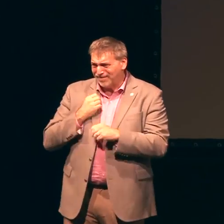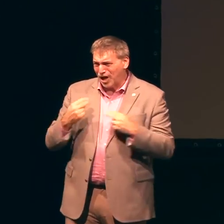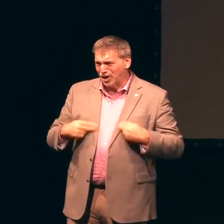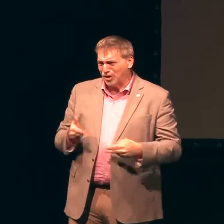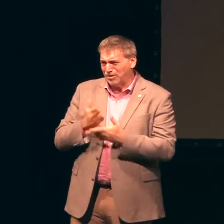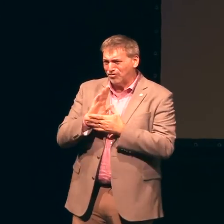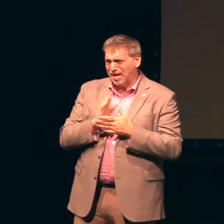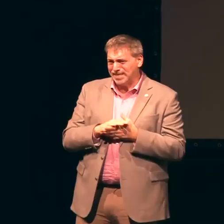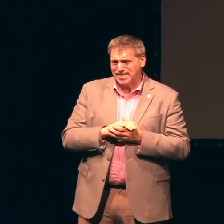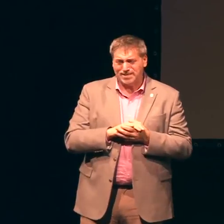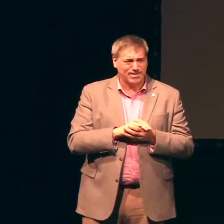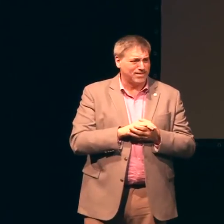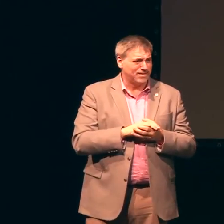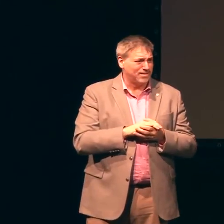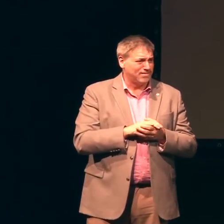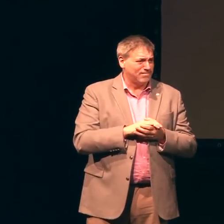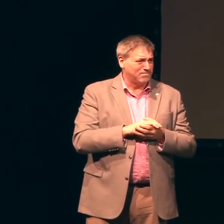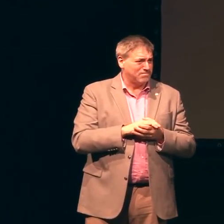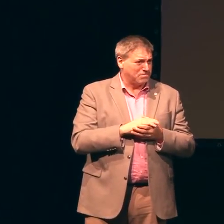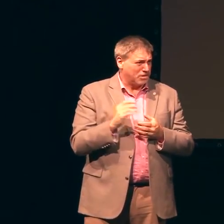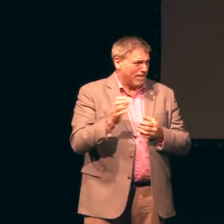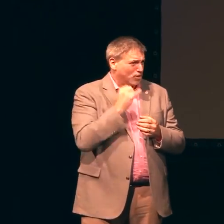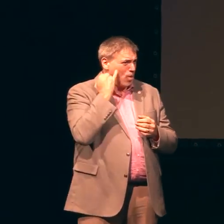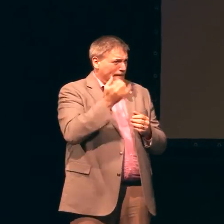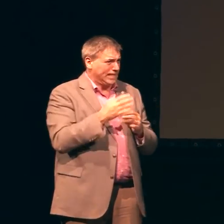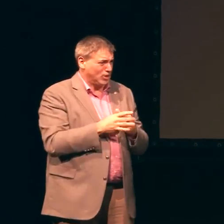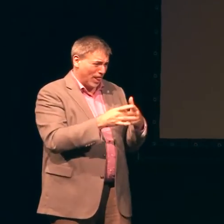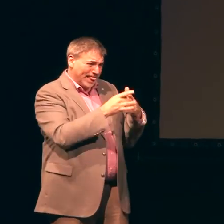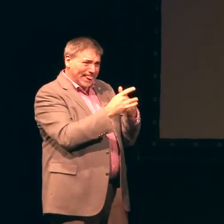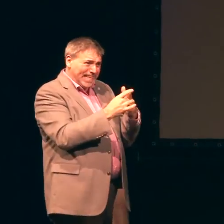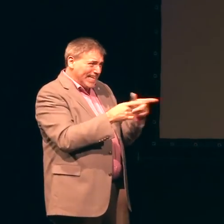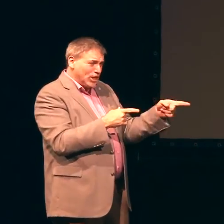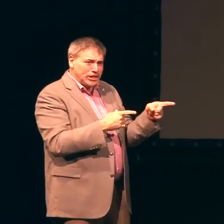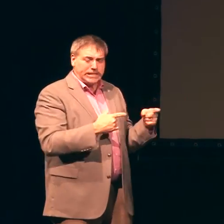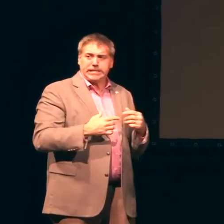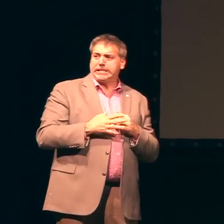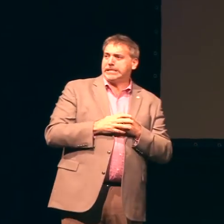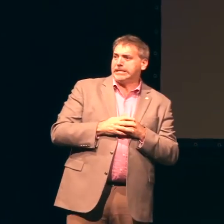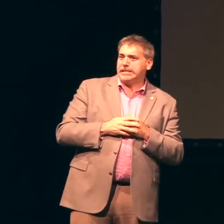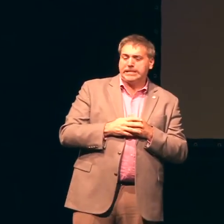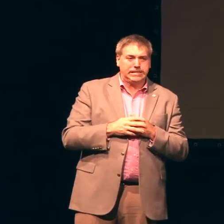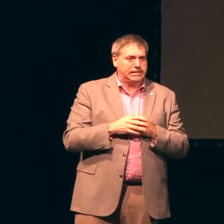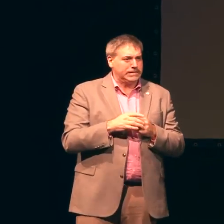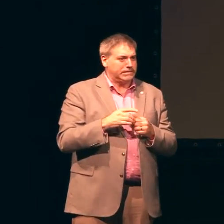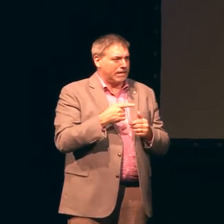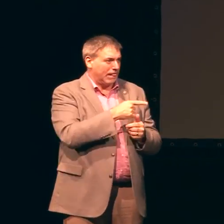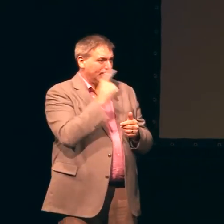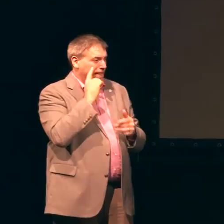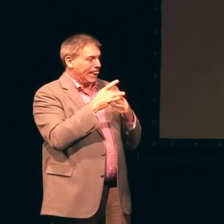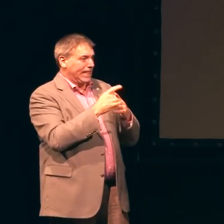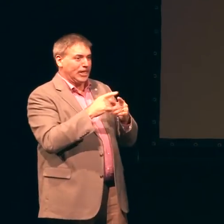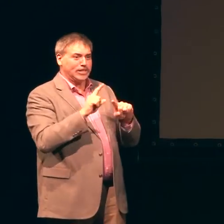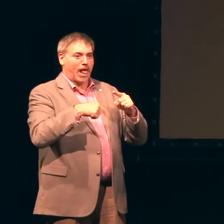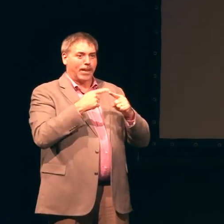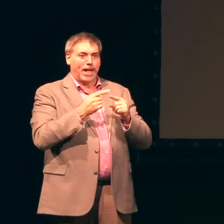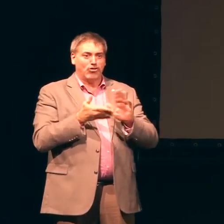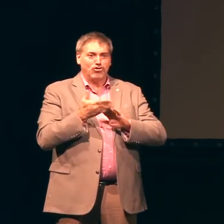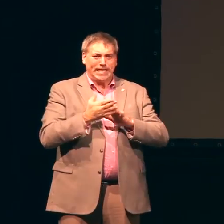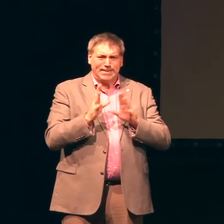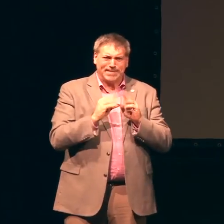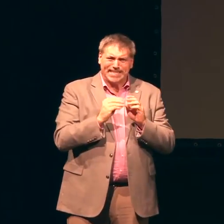today, we're fighting for our human rights. Leaders go, oh, they think leadership is just